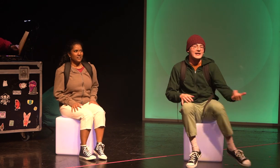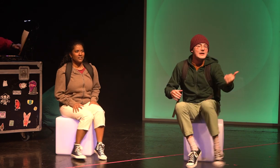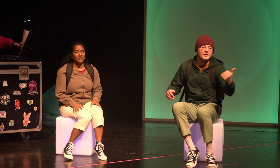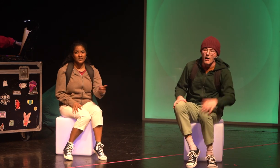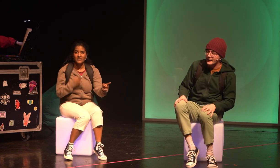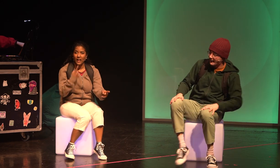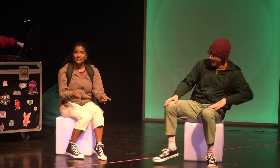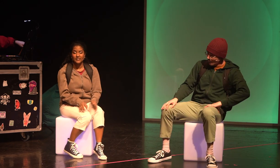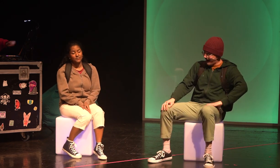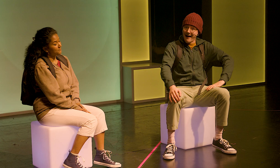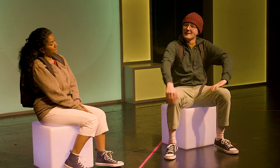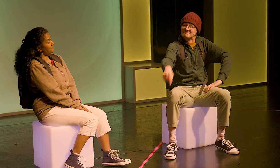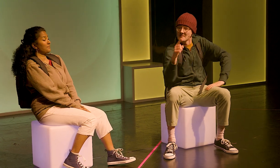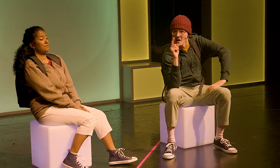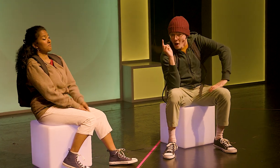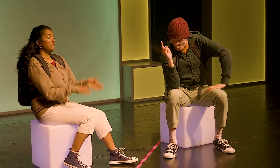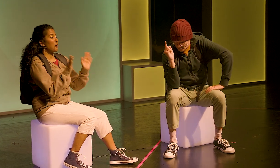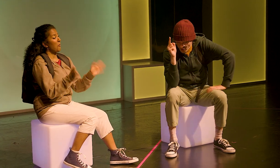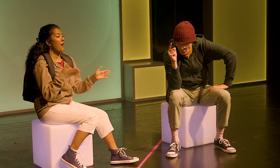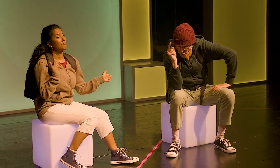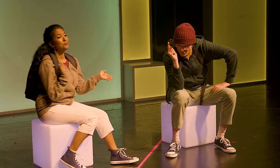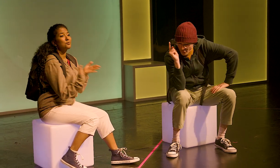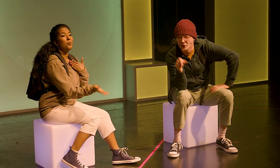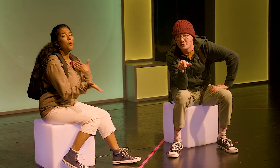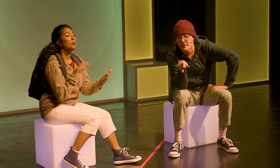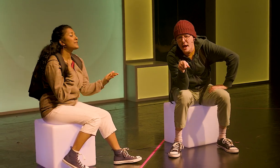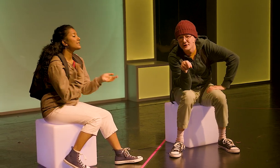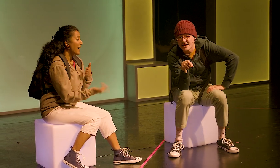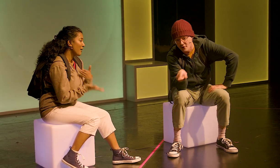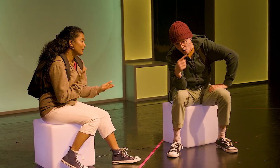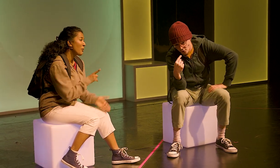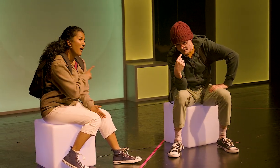And then he was like, 'Well if you don't do something about it, I have a